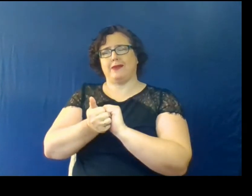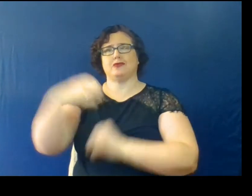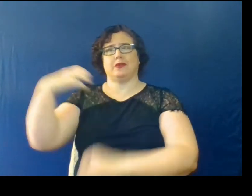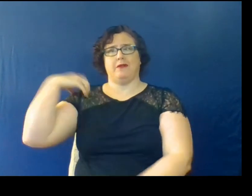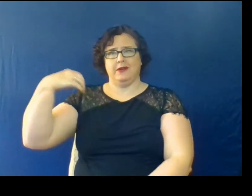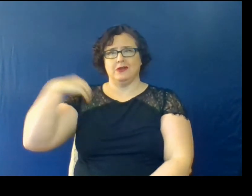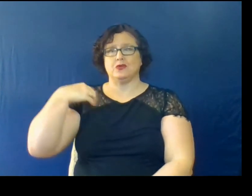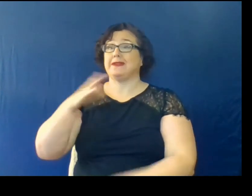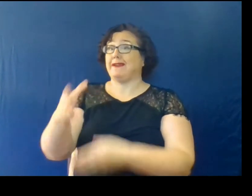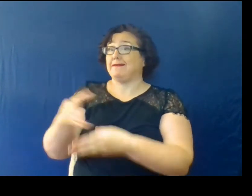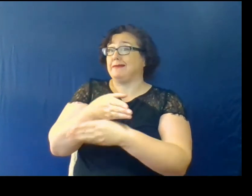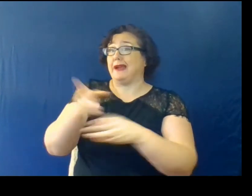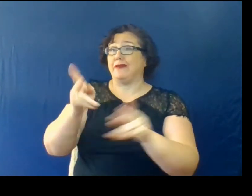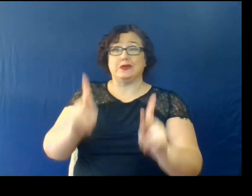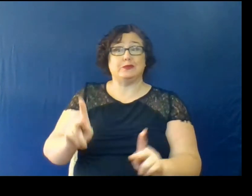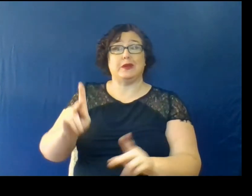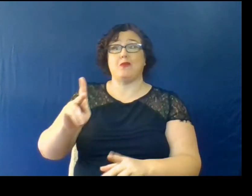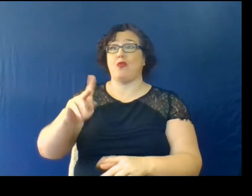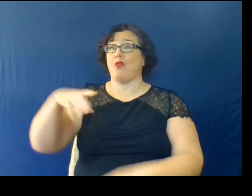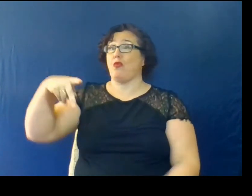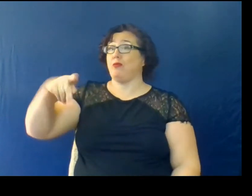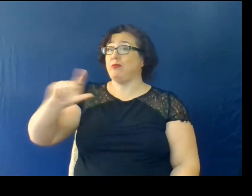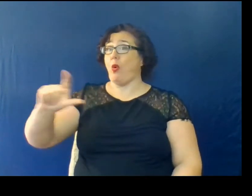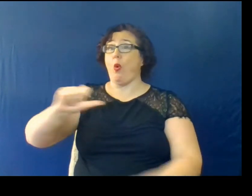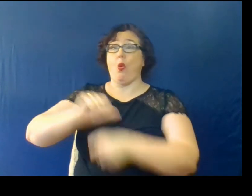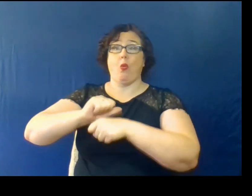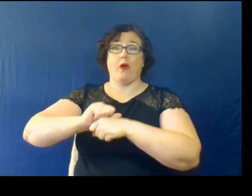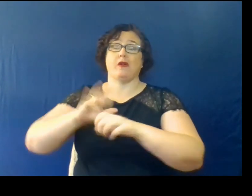and responded to the challenge. And we're doing everything we can at the Secretary of State's